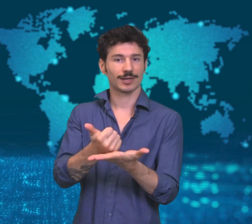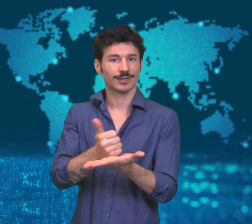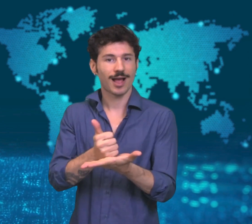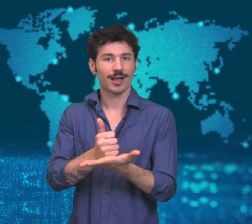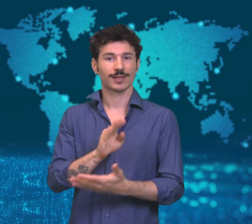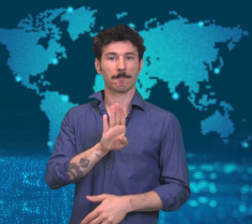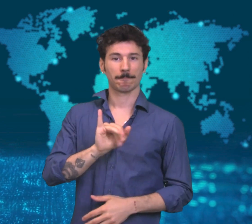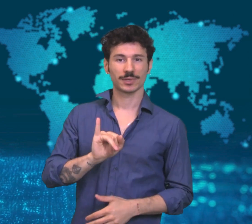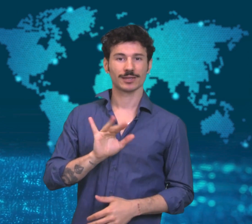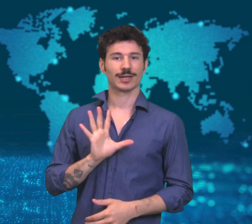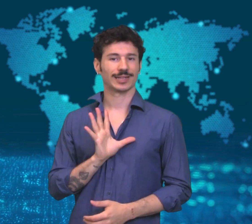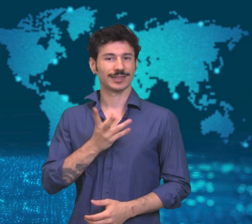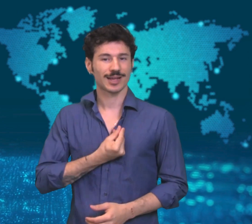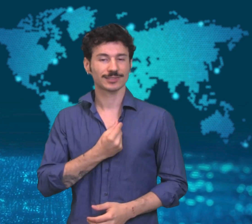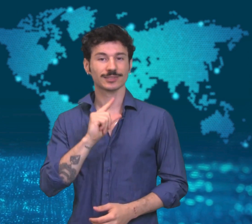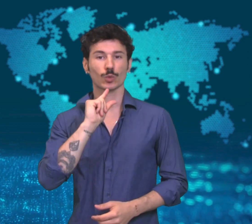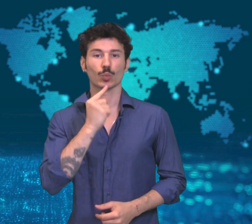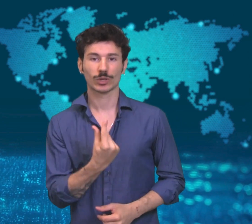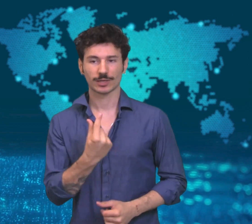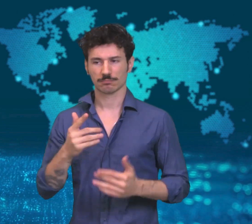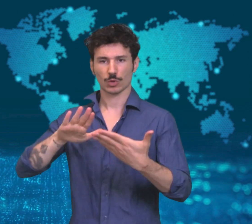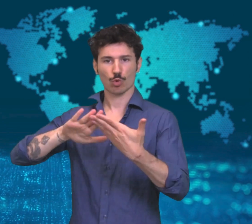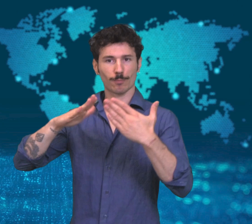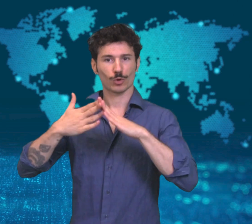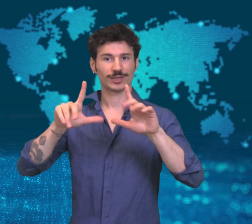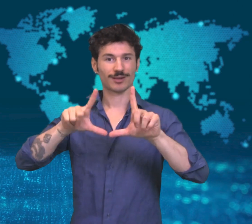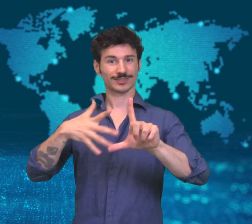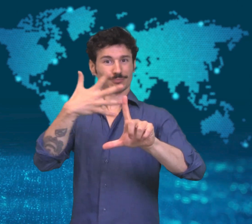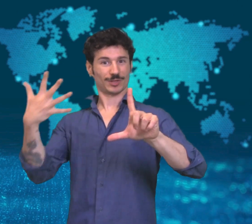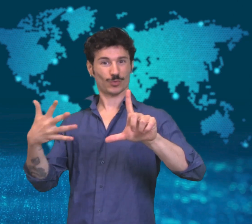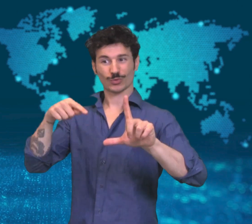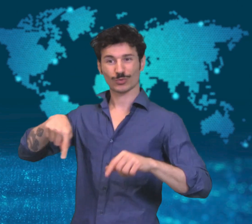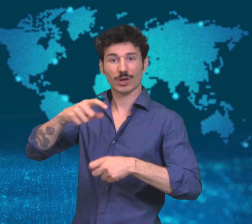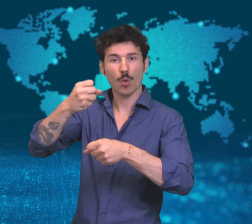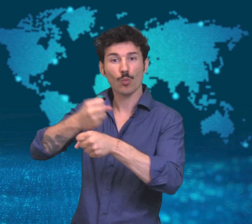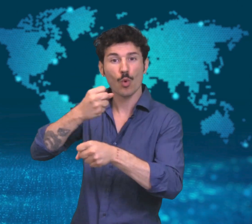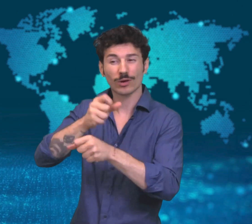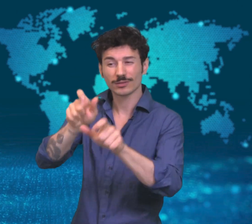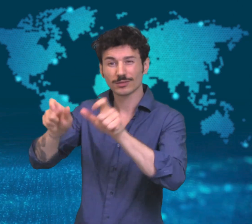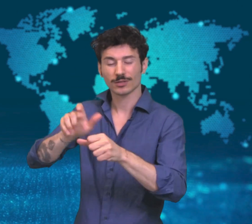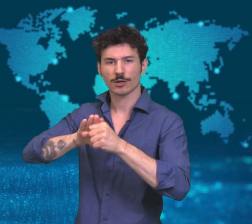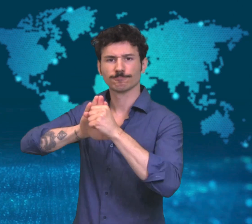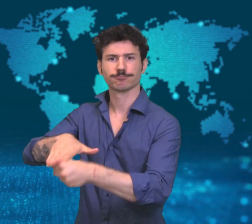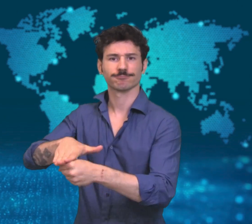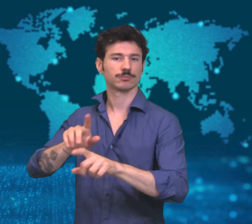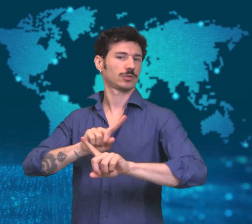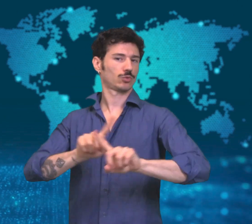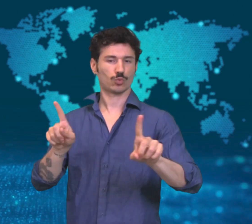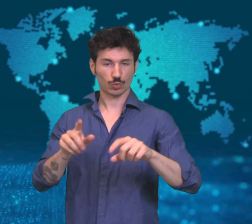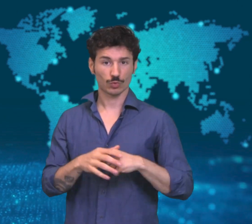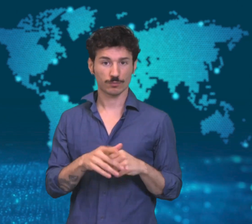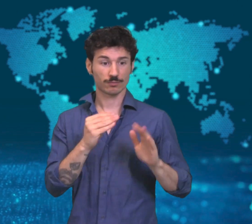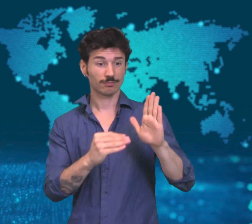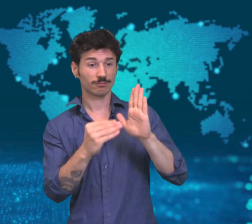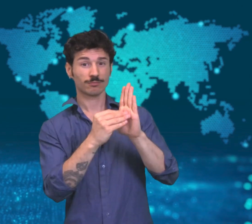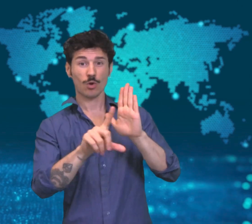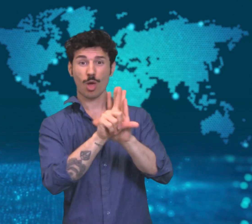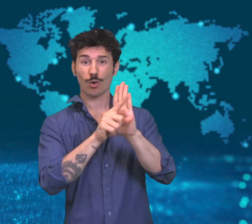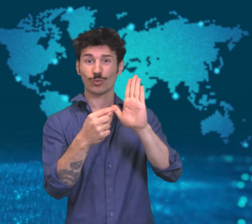employment discrimination does include the Lesbian, Gay, Bisexual,